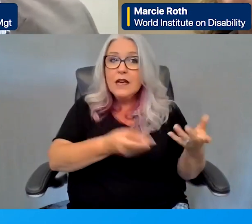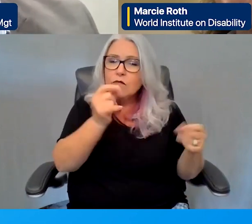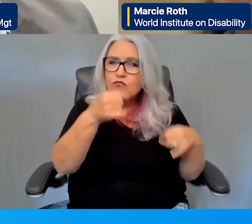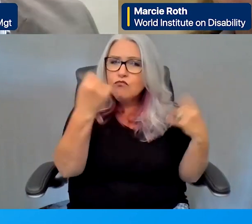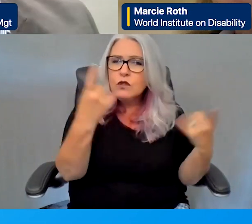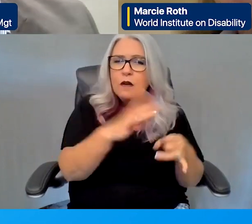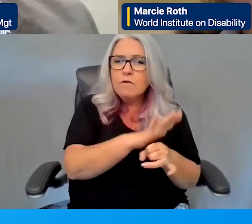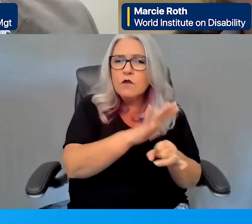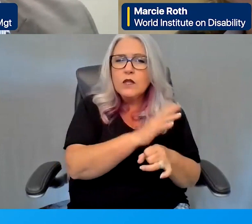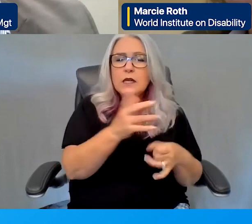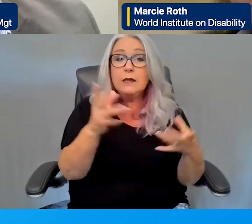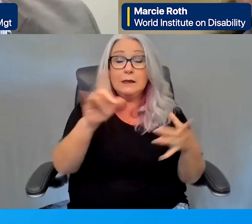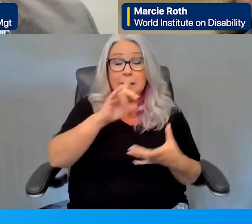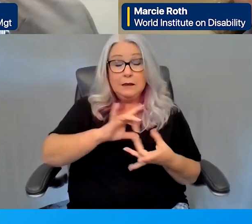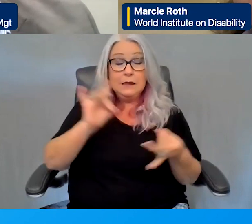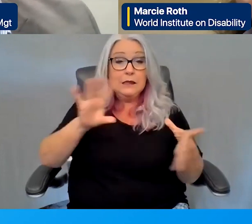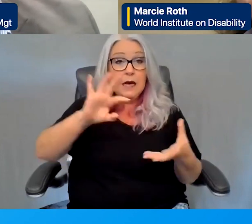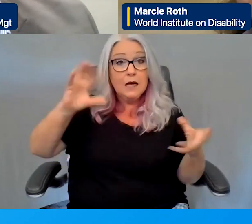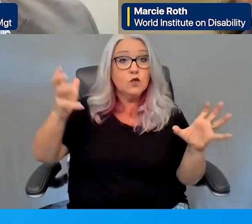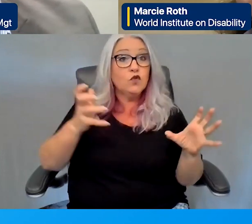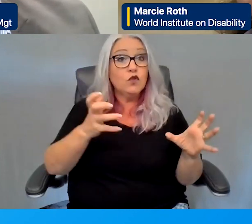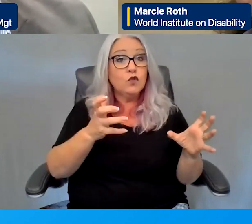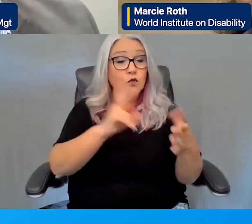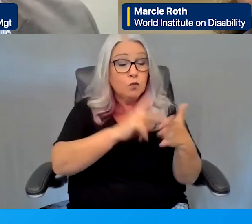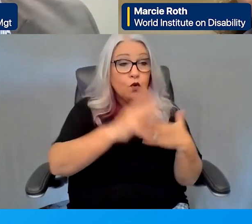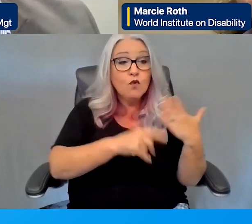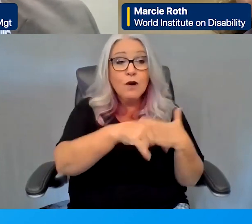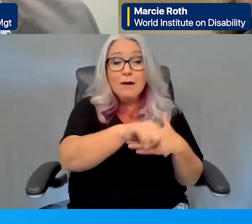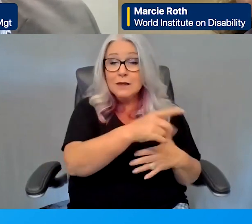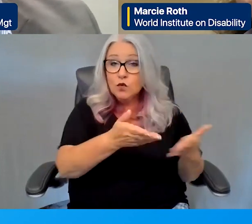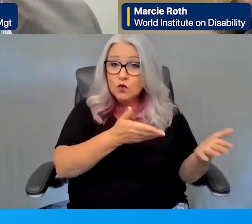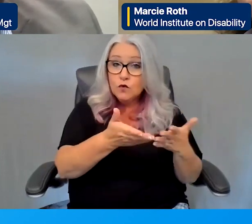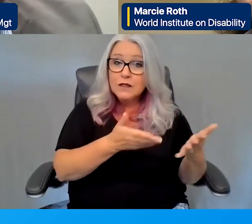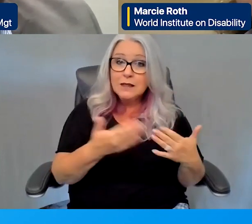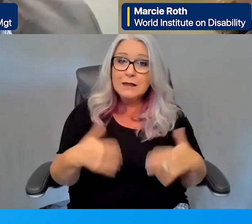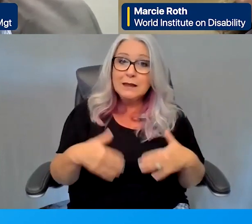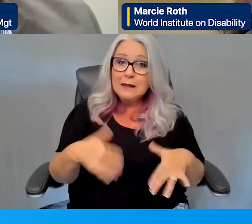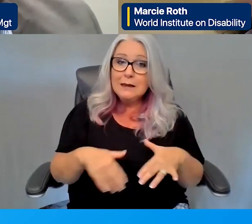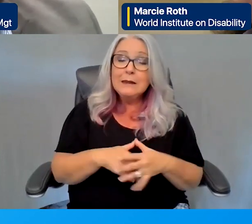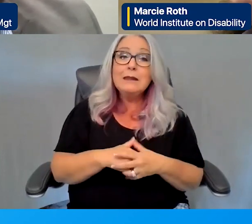programs and services is the